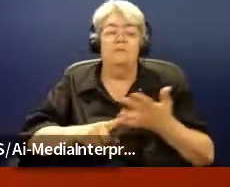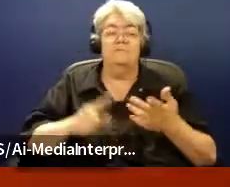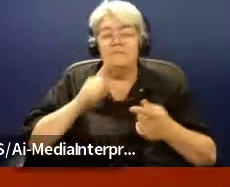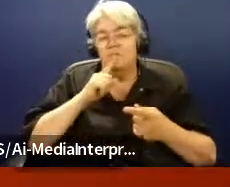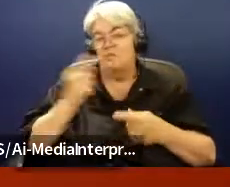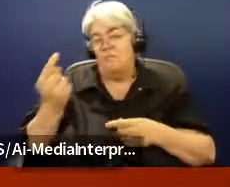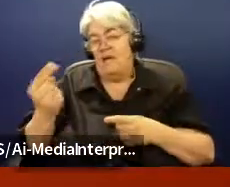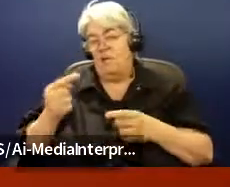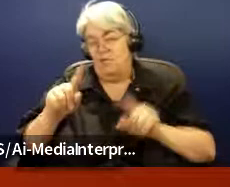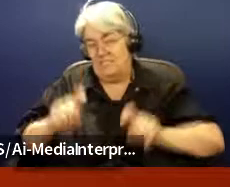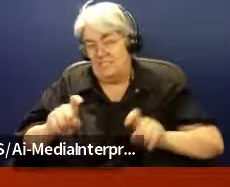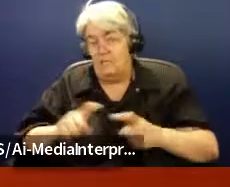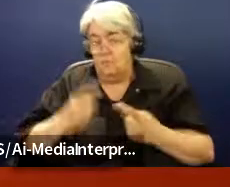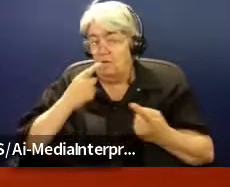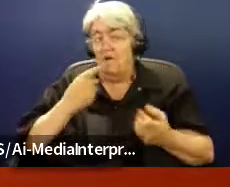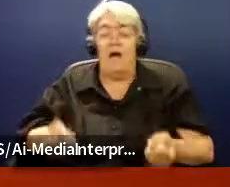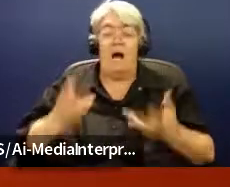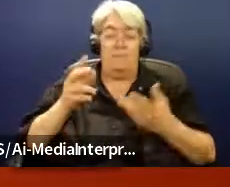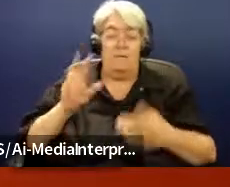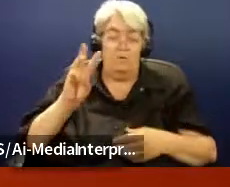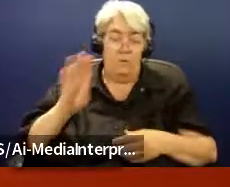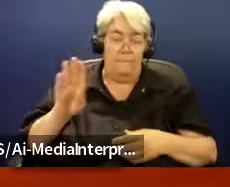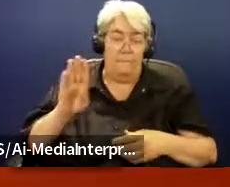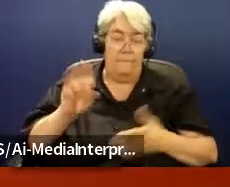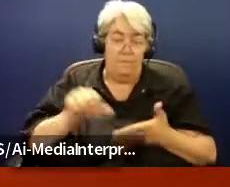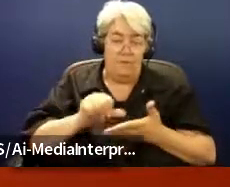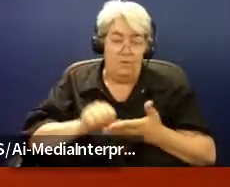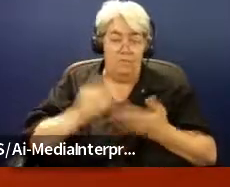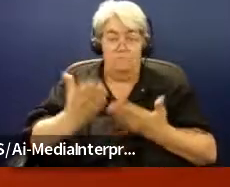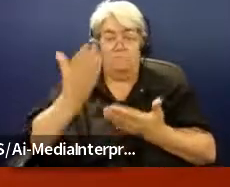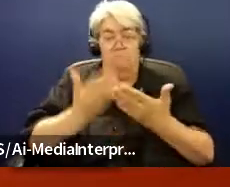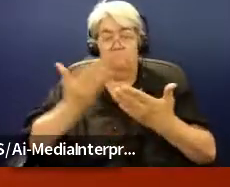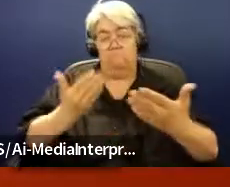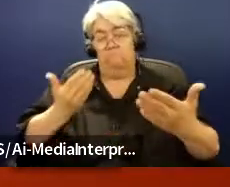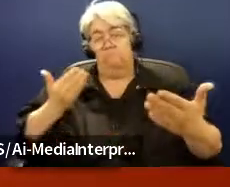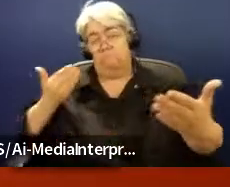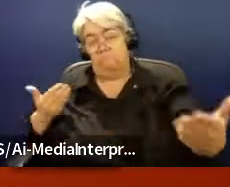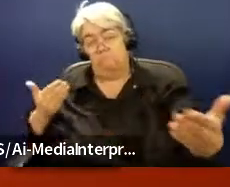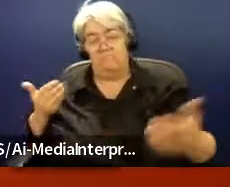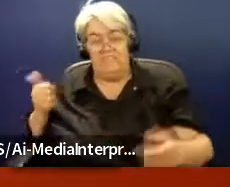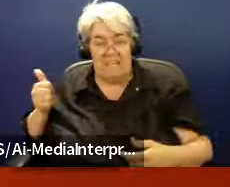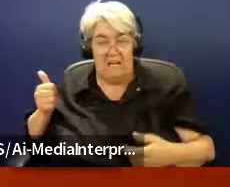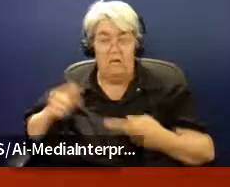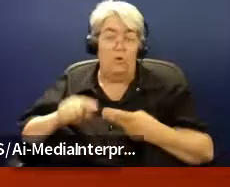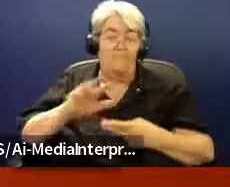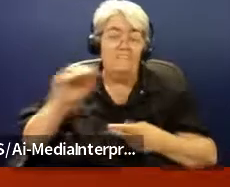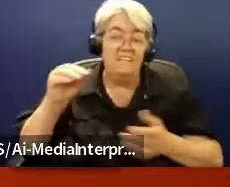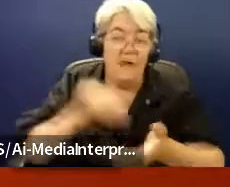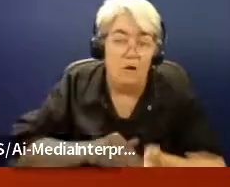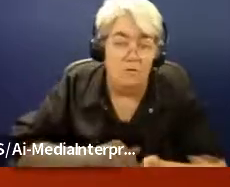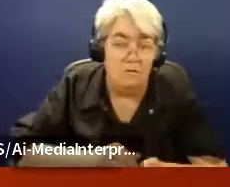thinking about manual testing, you've got to look at your site and say how many pages do I have